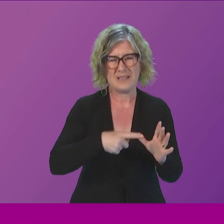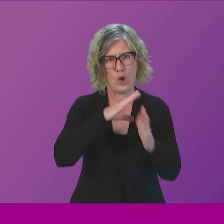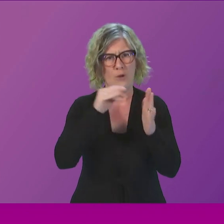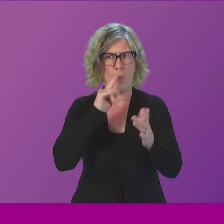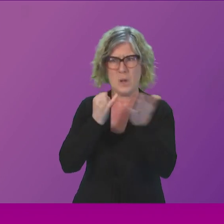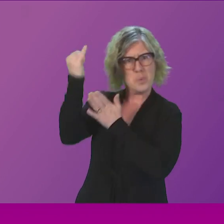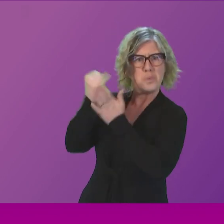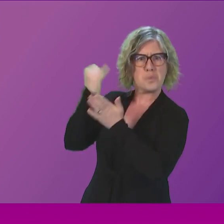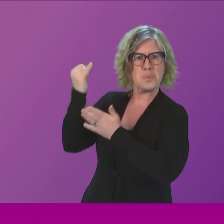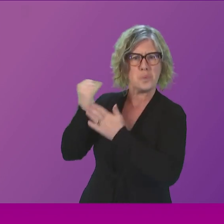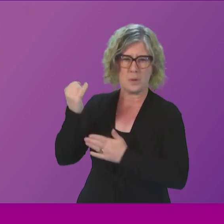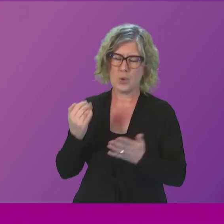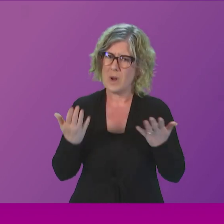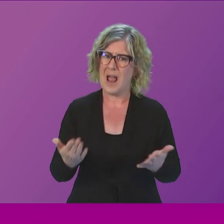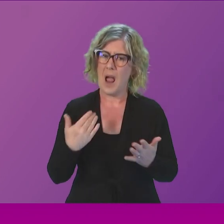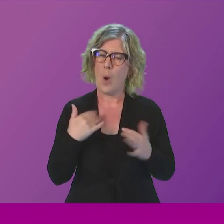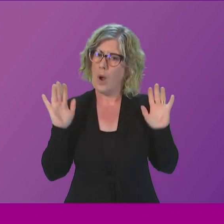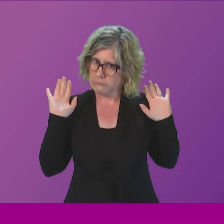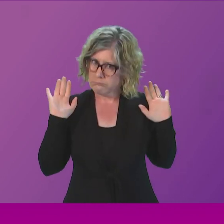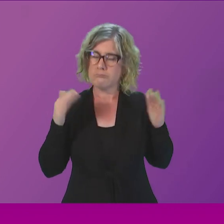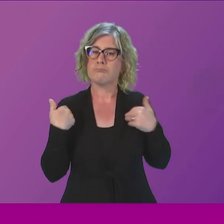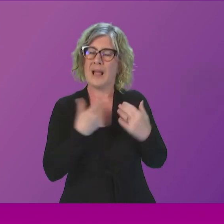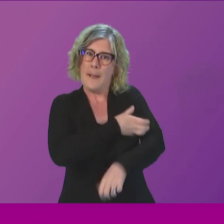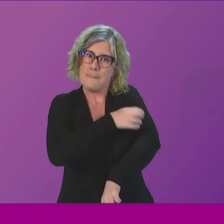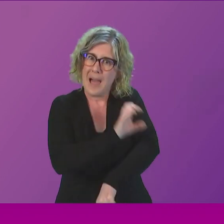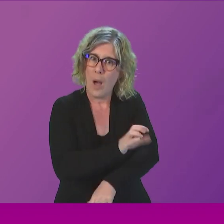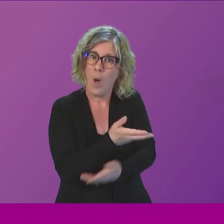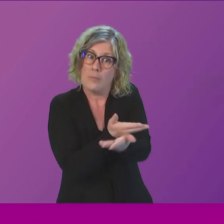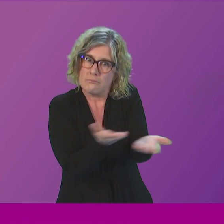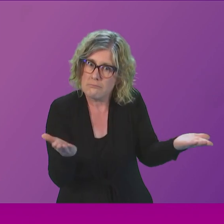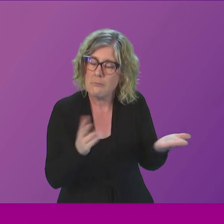Let us allow and empower our local authorities to make decisions, in consultation with local